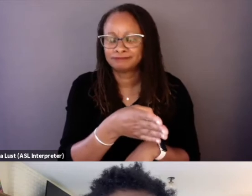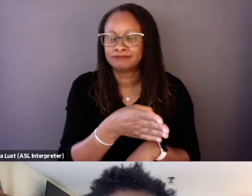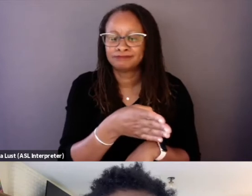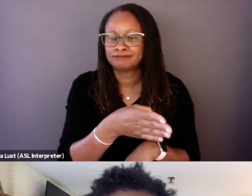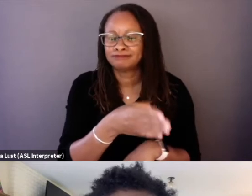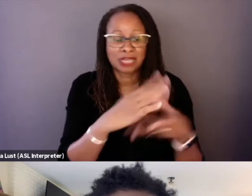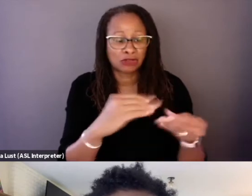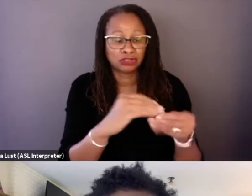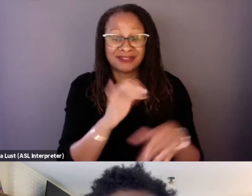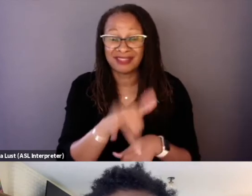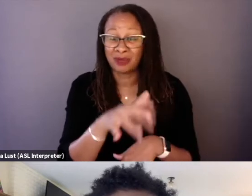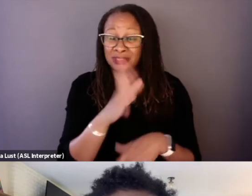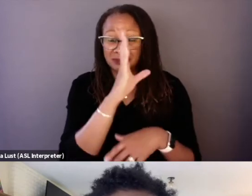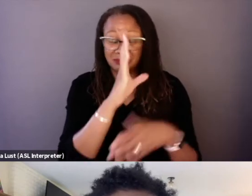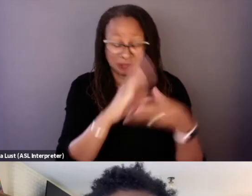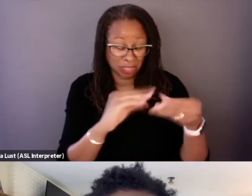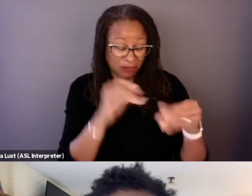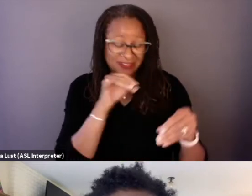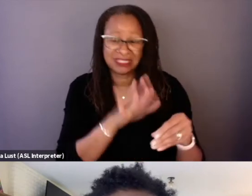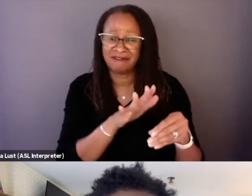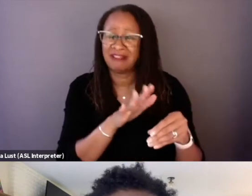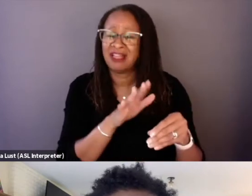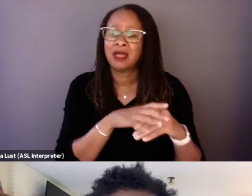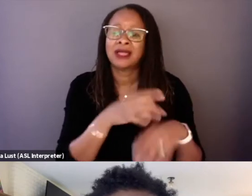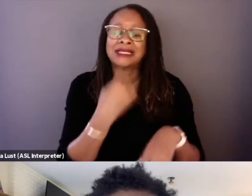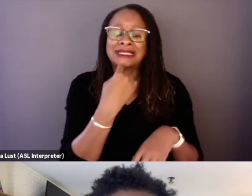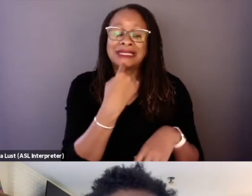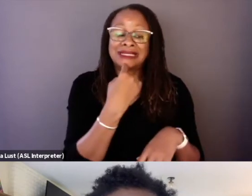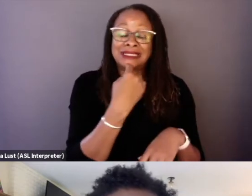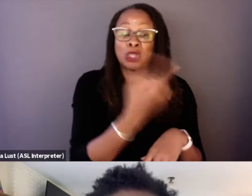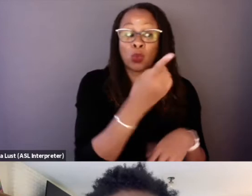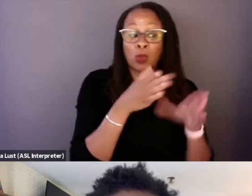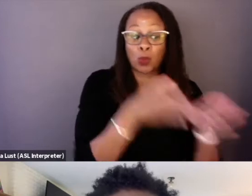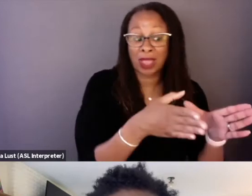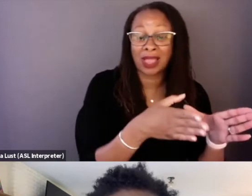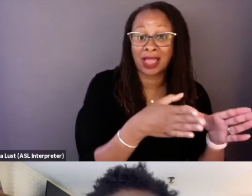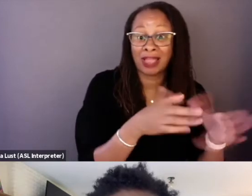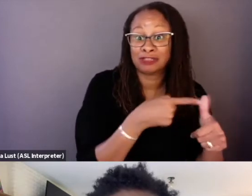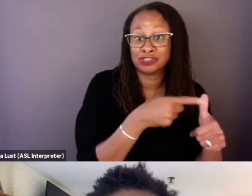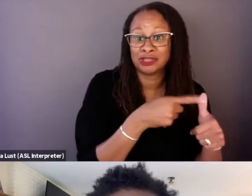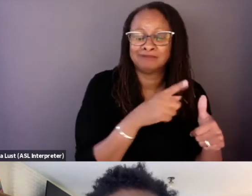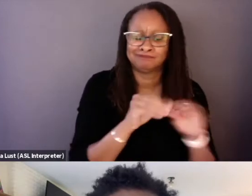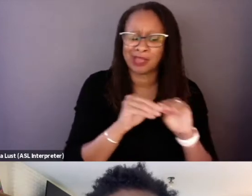It was a narrative that had been told one way initially. And it was pretty clear just from an initial